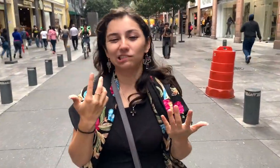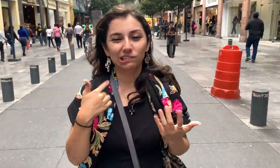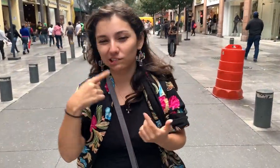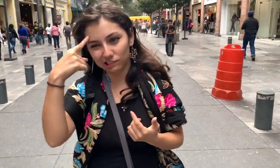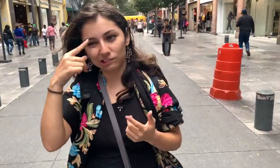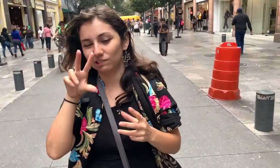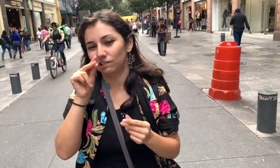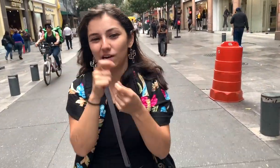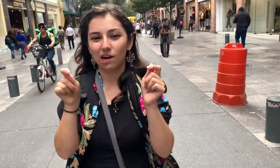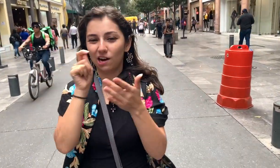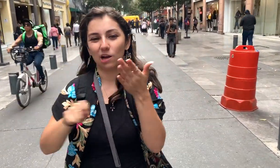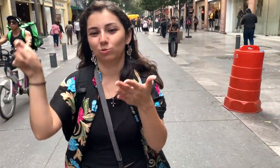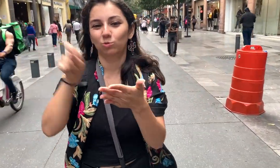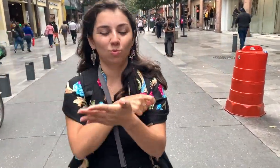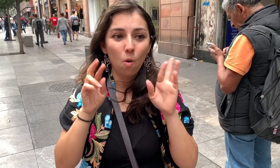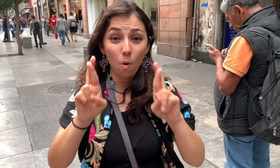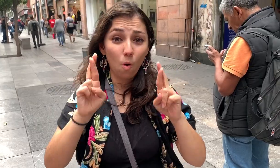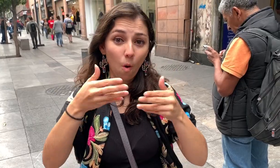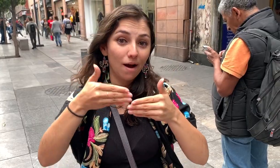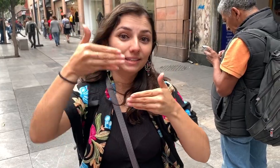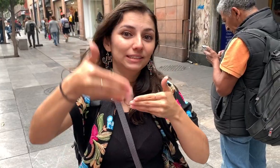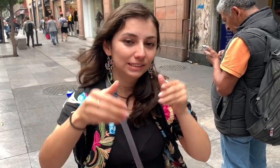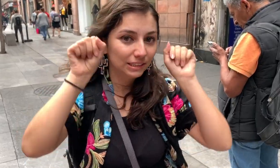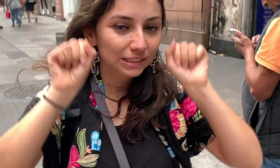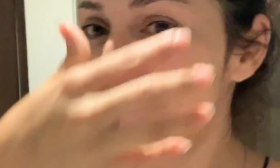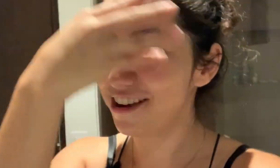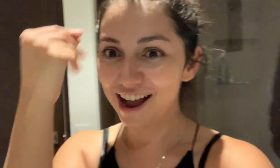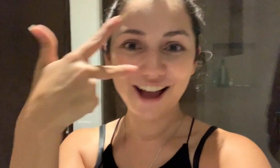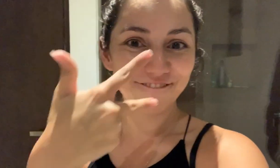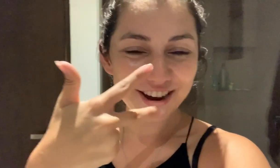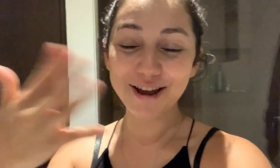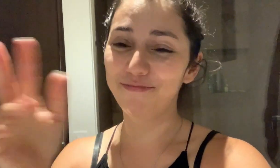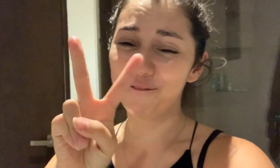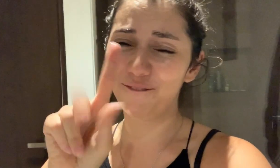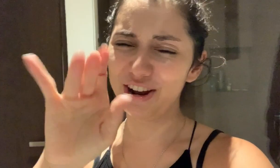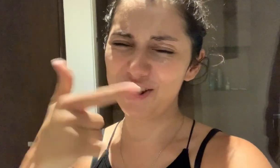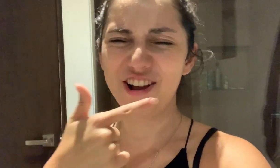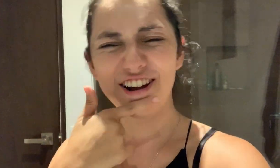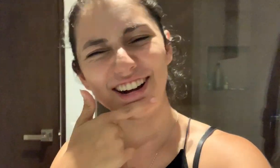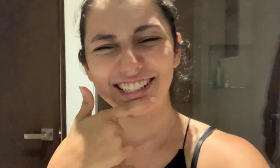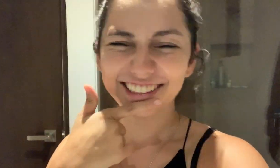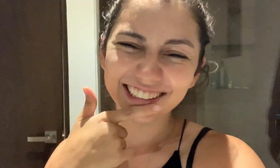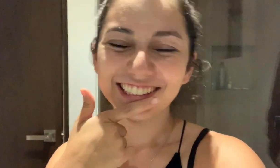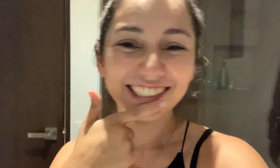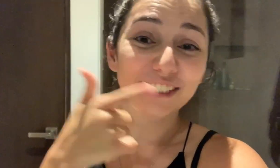So, I don't want just one person and decided to cancel for today but I hope that I can see and film them on another day I forgot to film the rest but vlogging? mmmm....